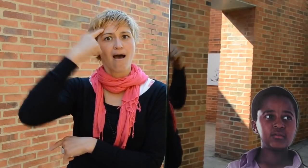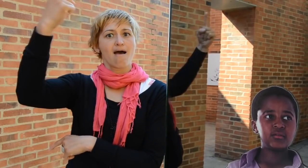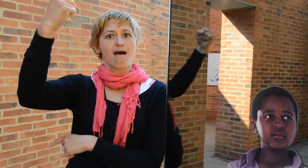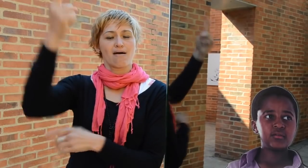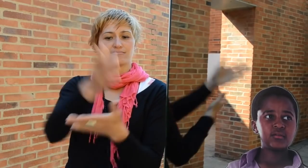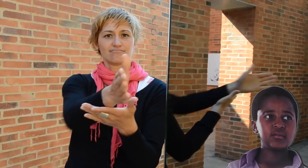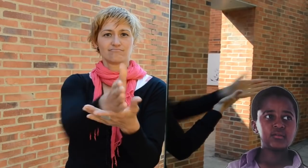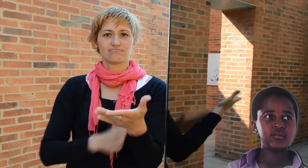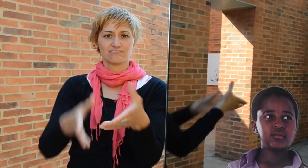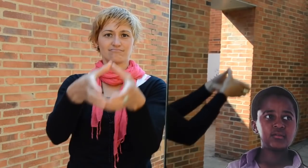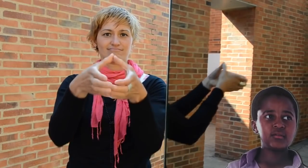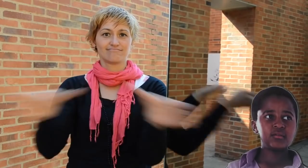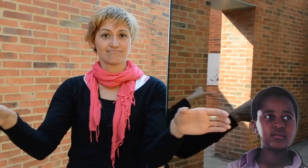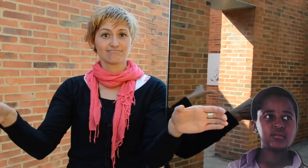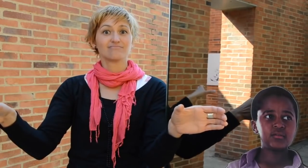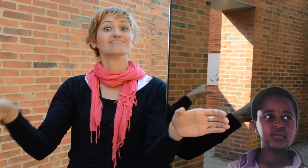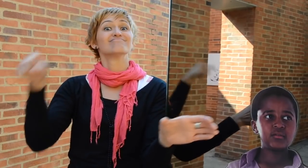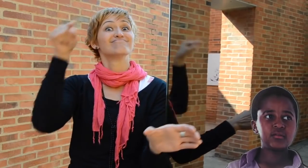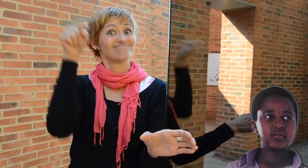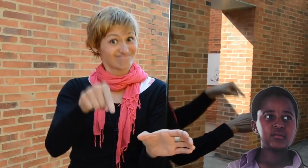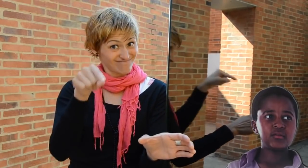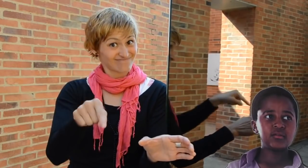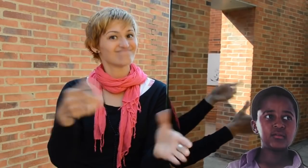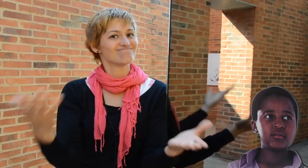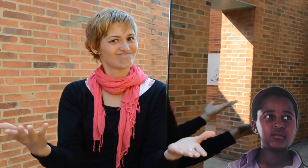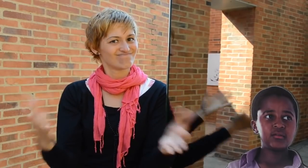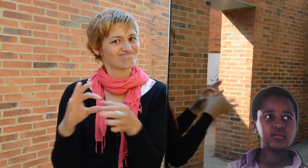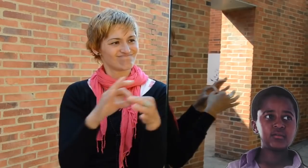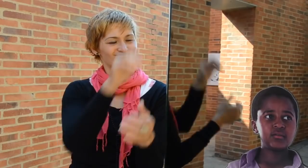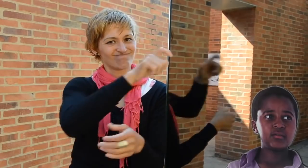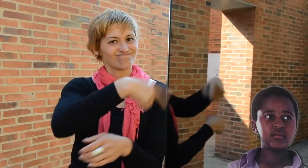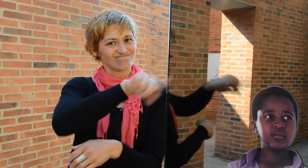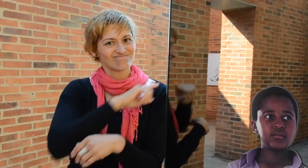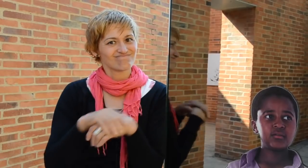acceptable and pure, and came up with the idea of apartheid.